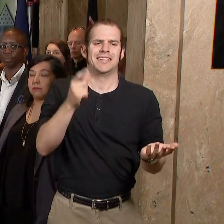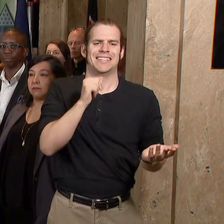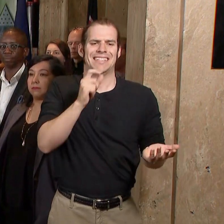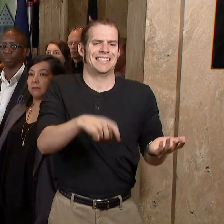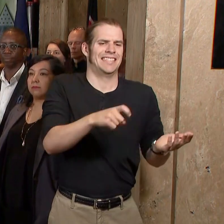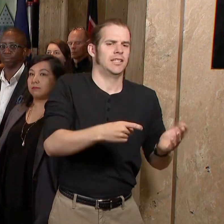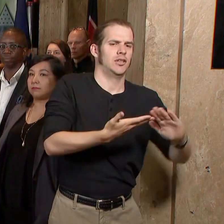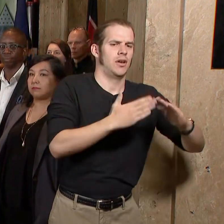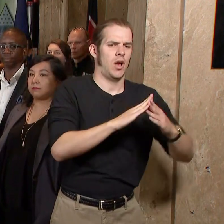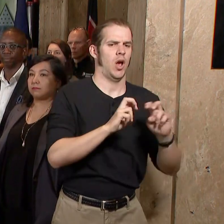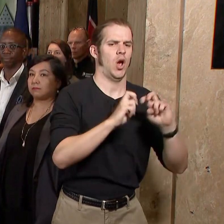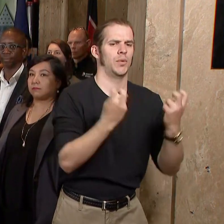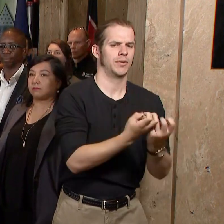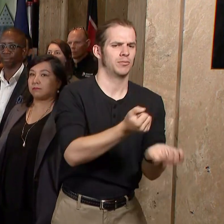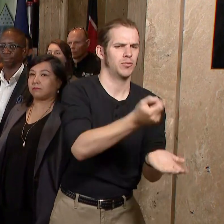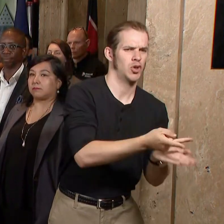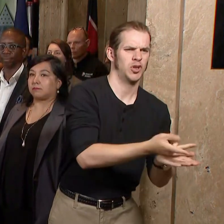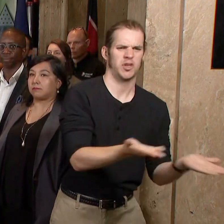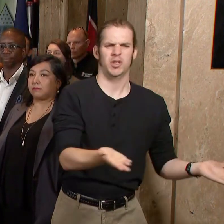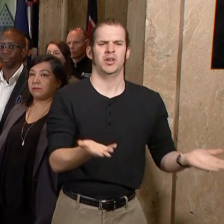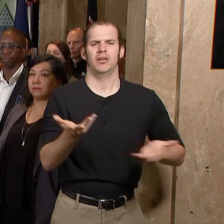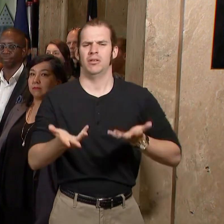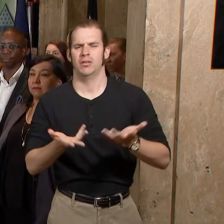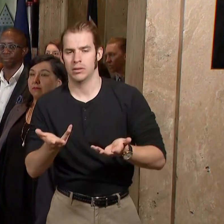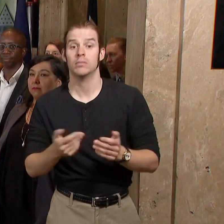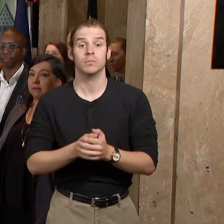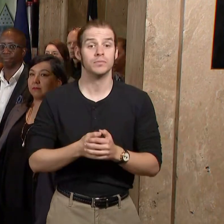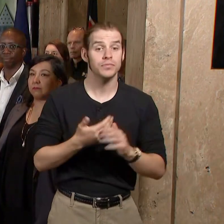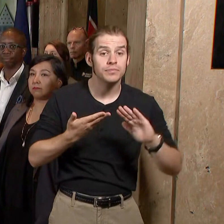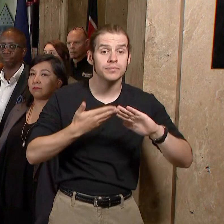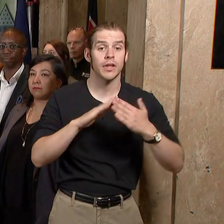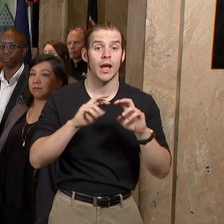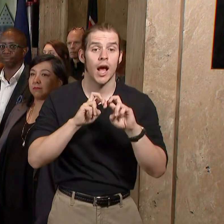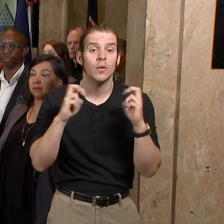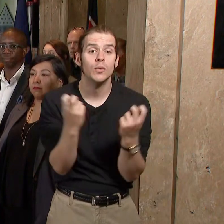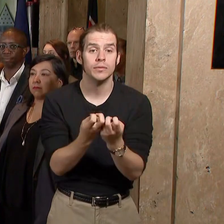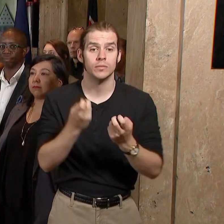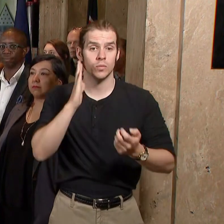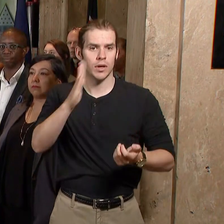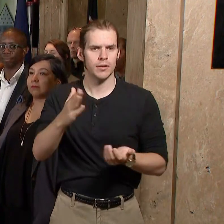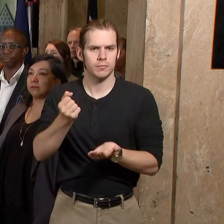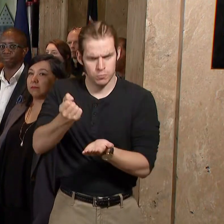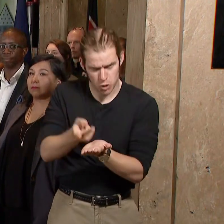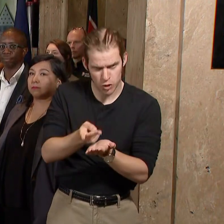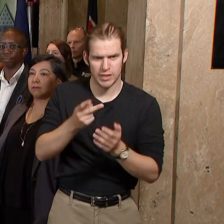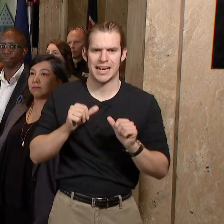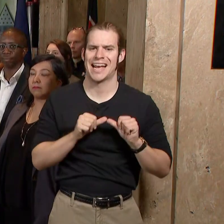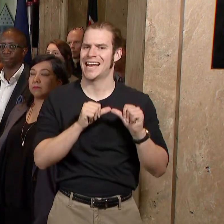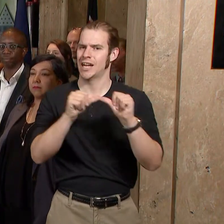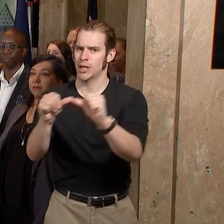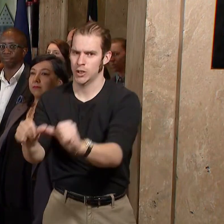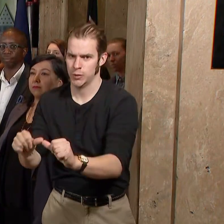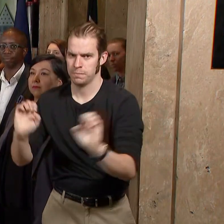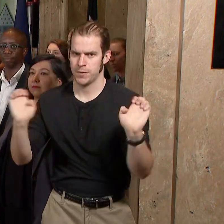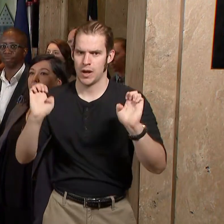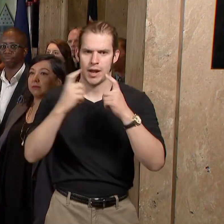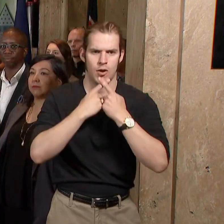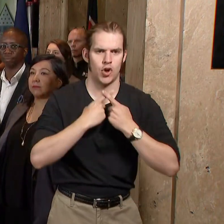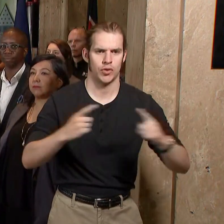Well, the City Council is one that will need to approve and continue and that they will need to continue this emergency declaration. It comes into power for seven days. They will need to extend it,